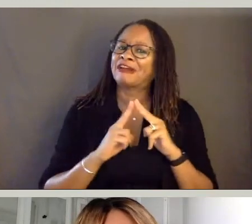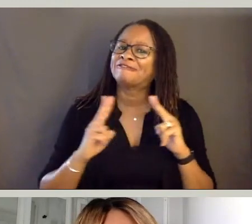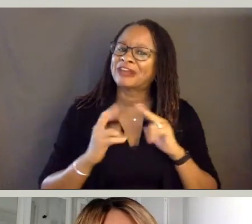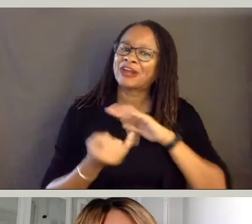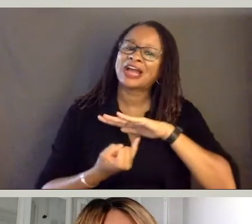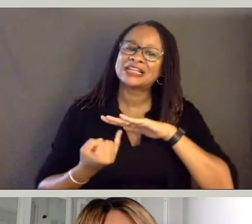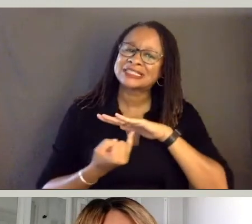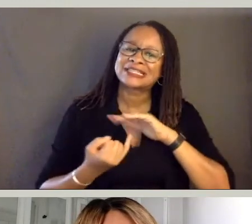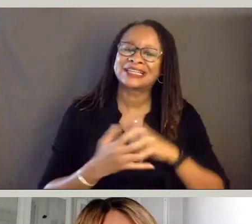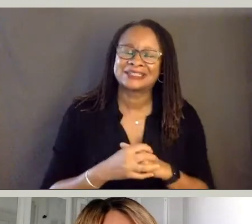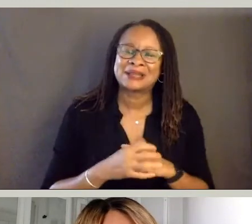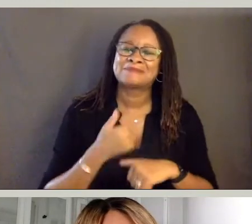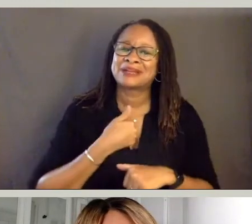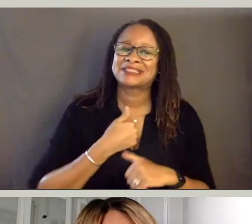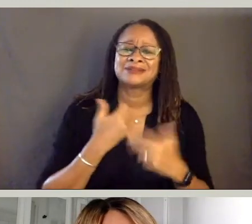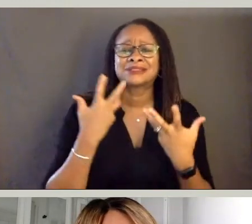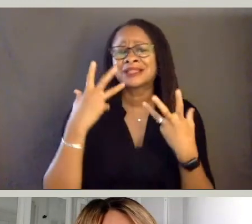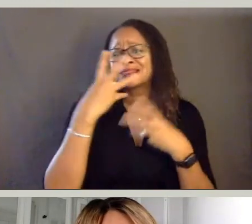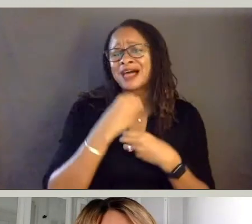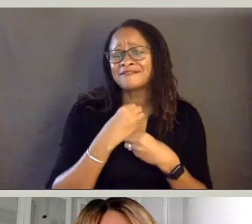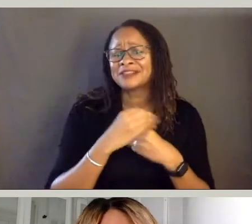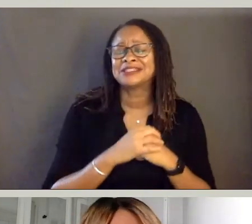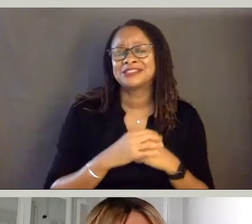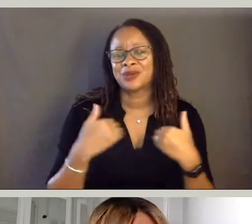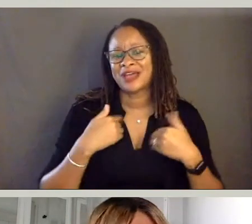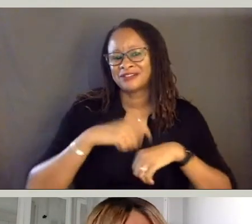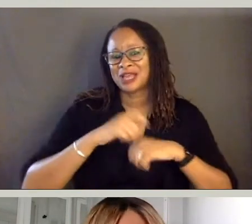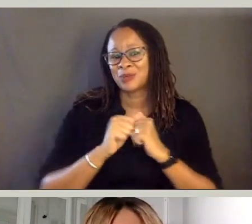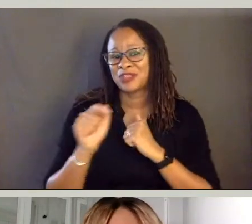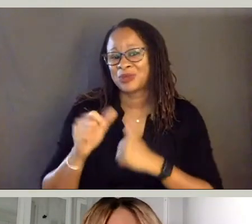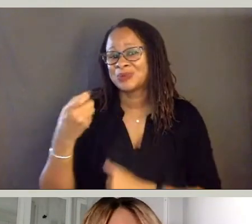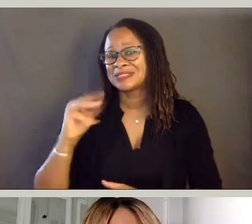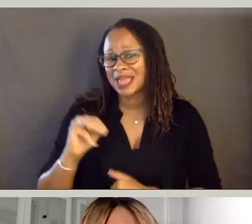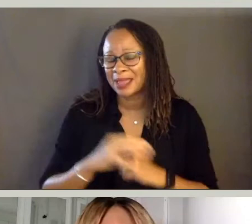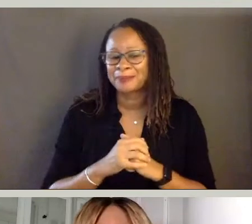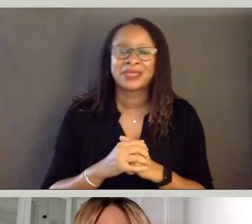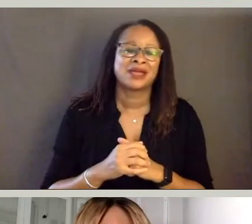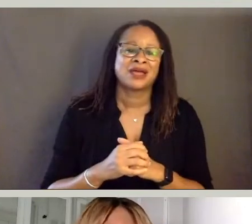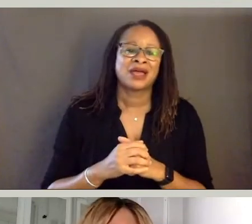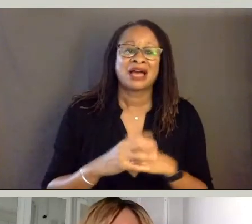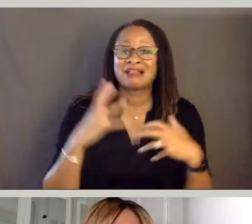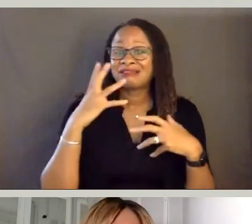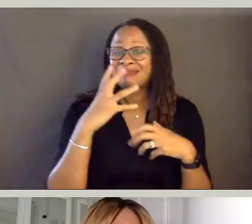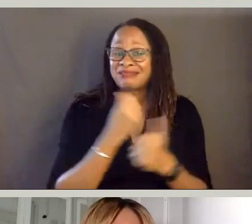So it's lovely to spend time with you, Sam, it's lovely to feel the energy